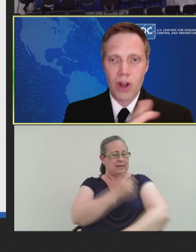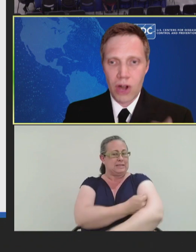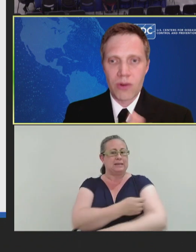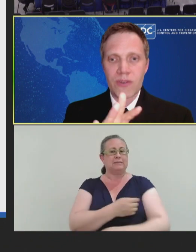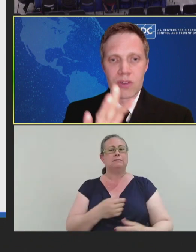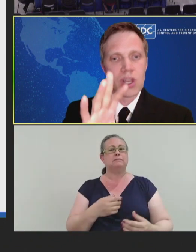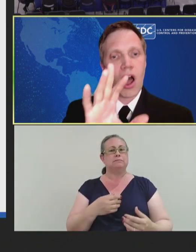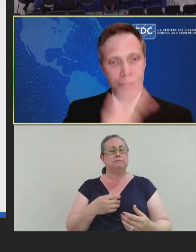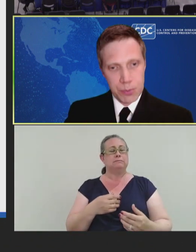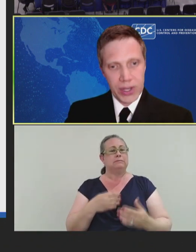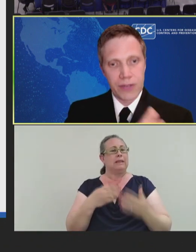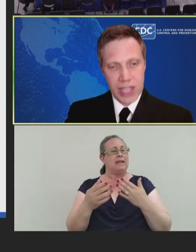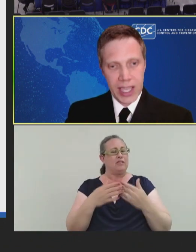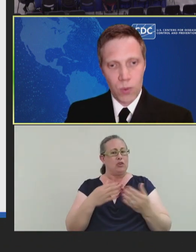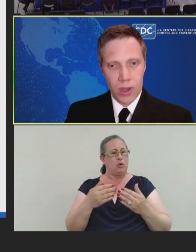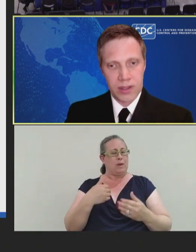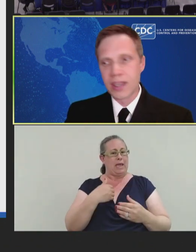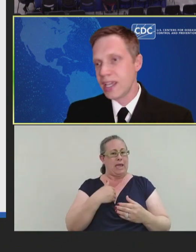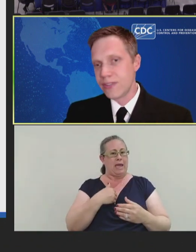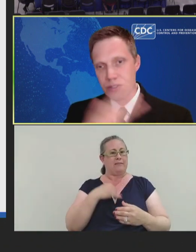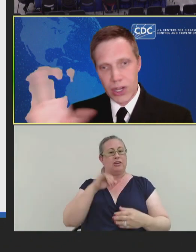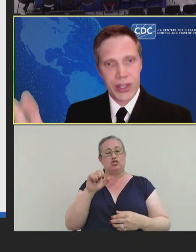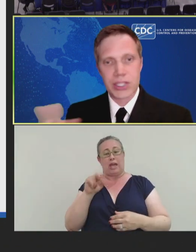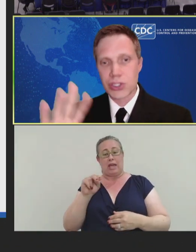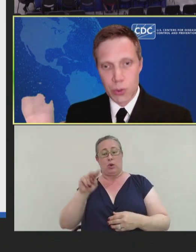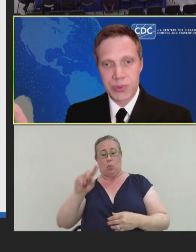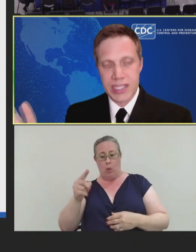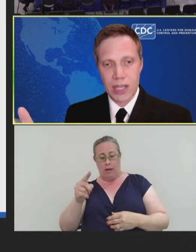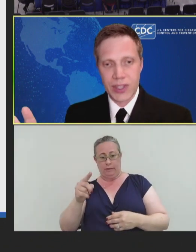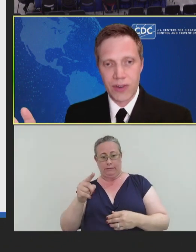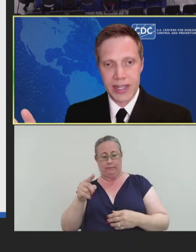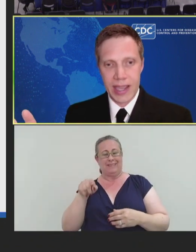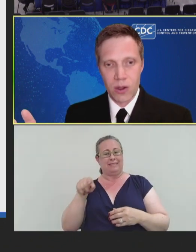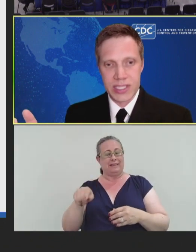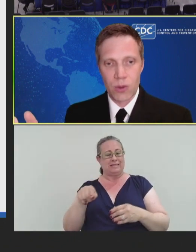are offspring of JN.1 in this variant soup that's out there right now and saying, "Well,